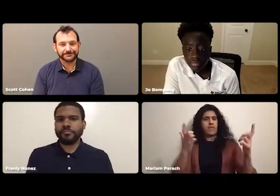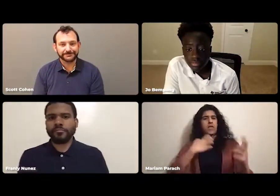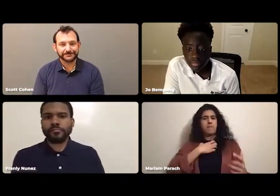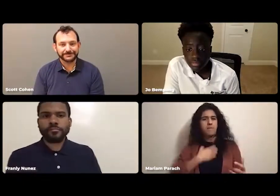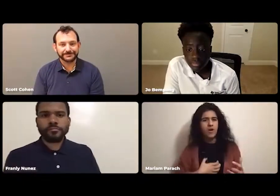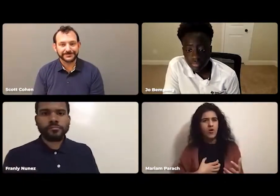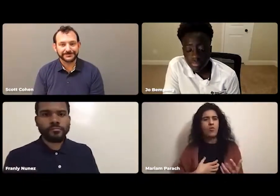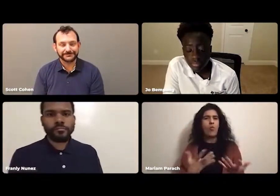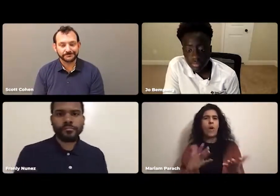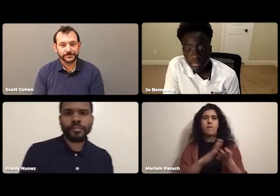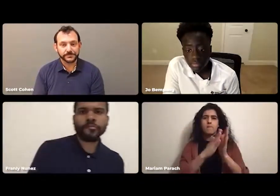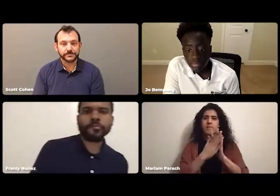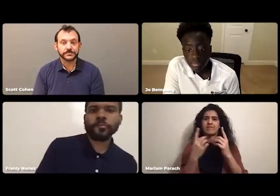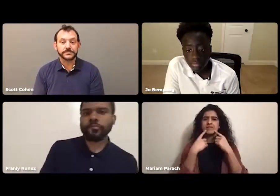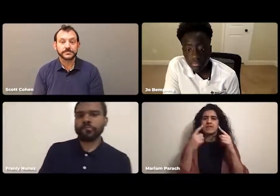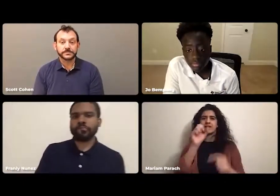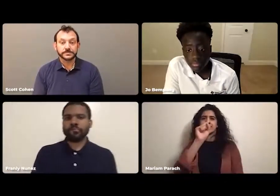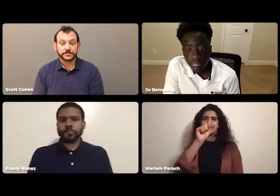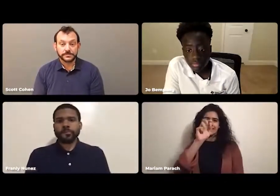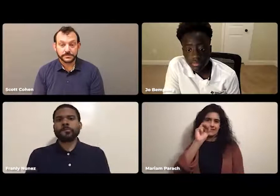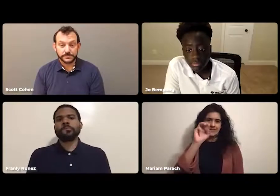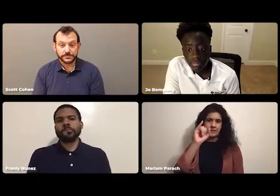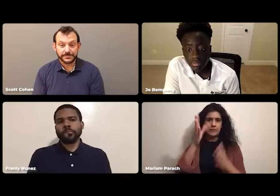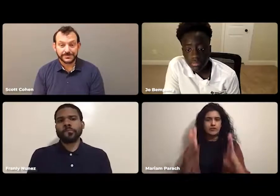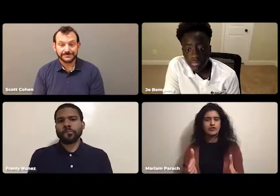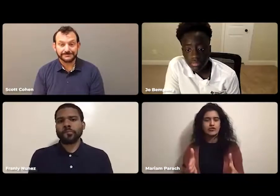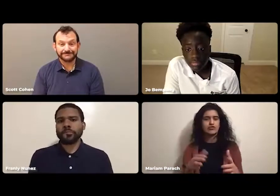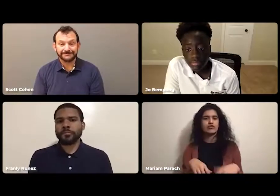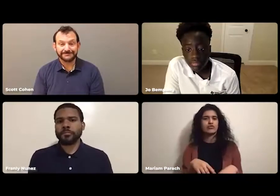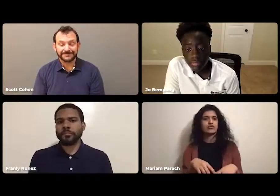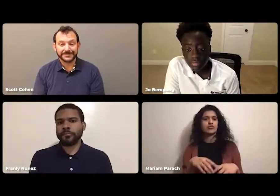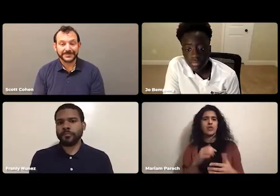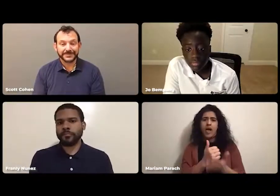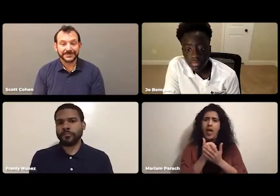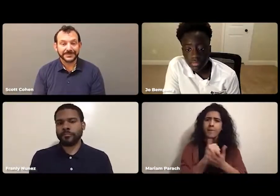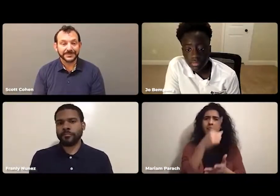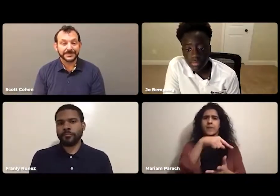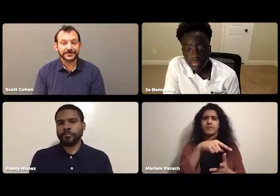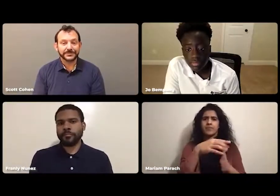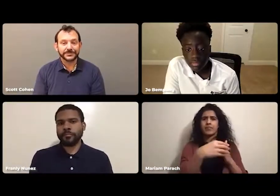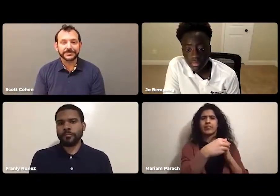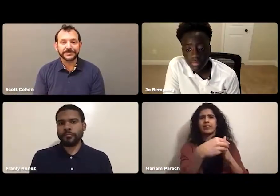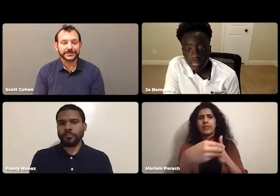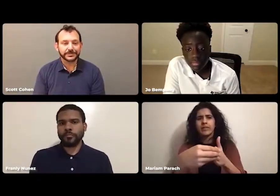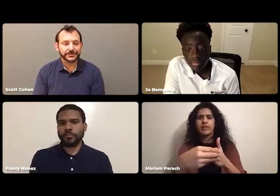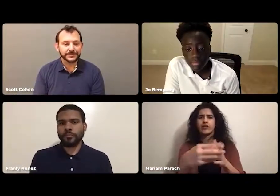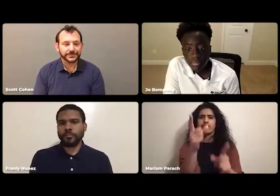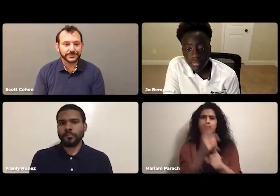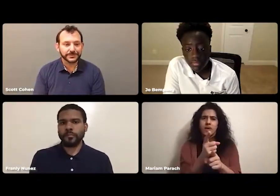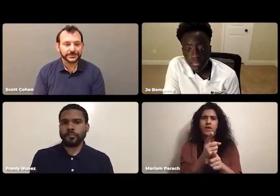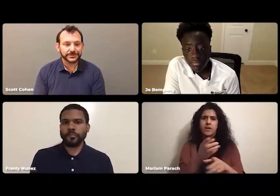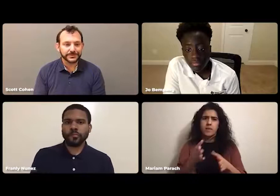Recognize students who have a desire or passion to become a STEMist.